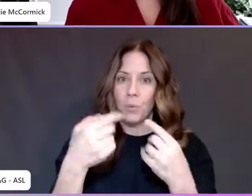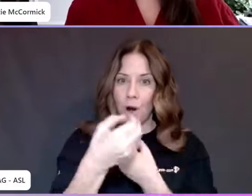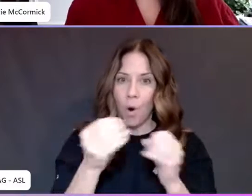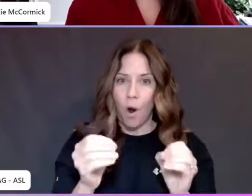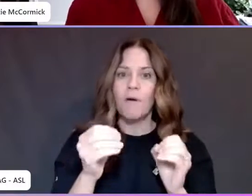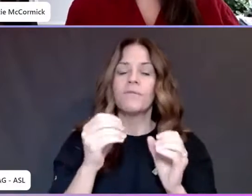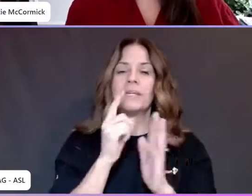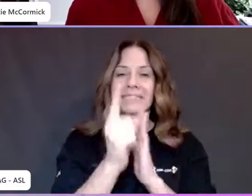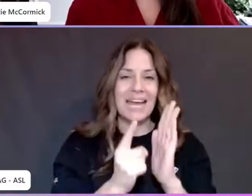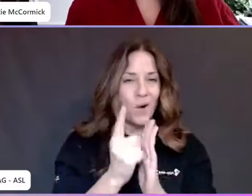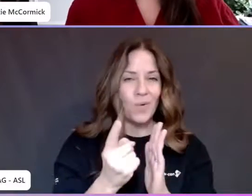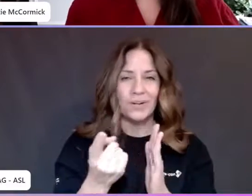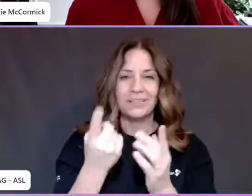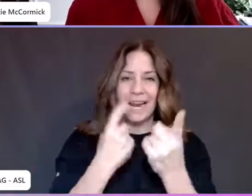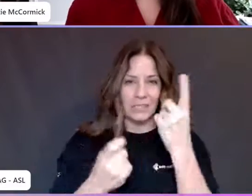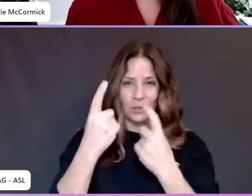hours